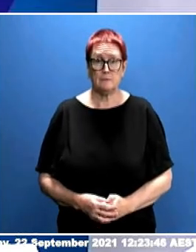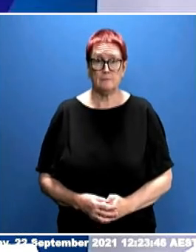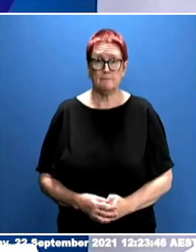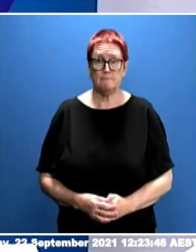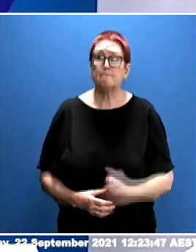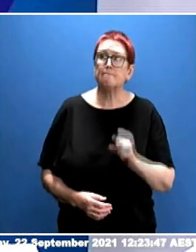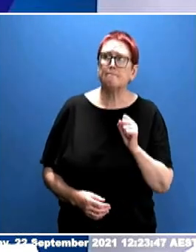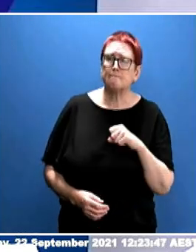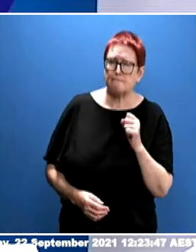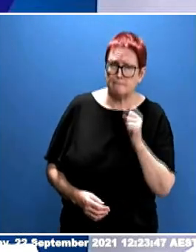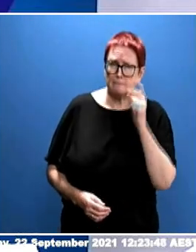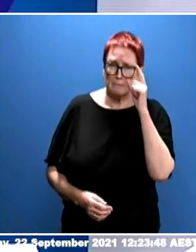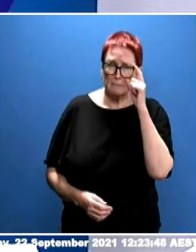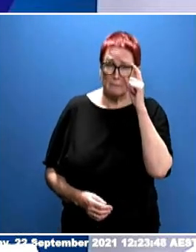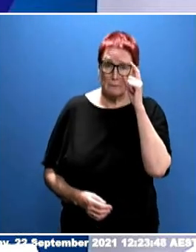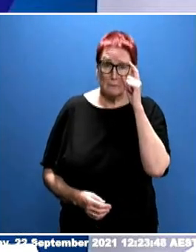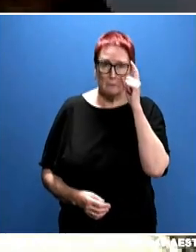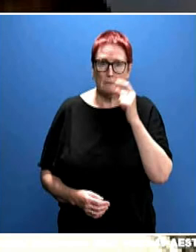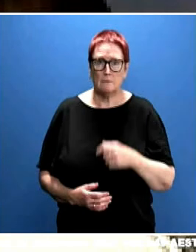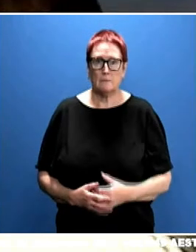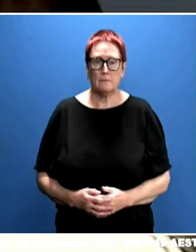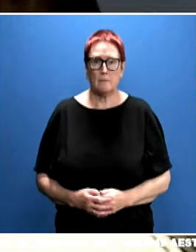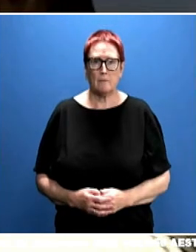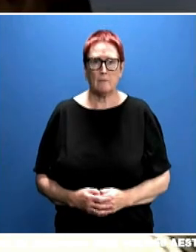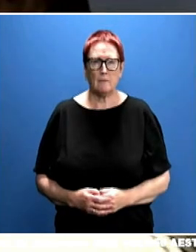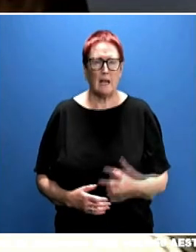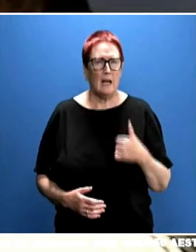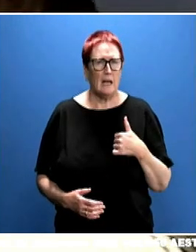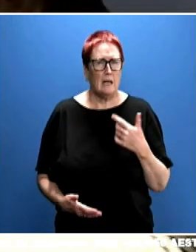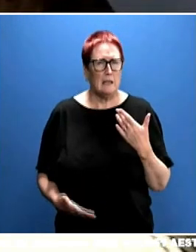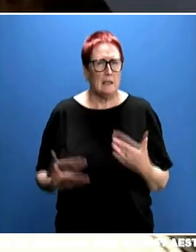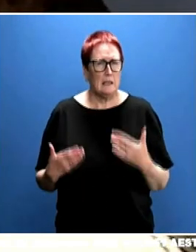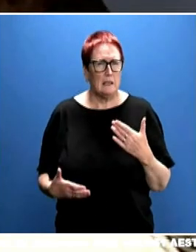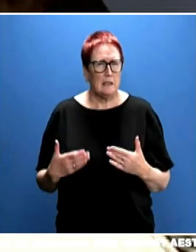Yes, sorry, I'm not sure whether the review, the 2019 review